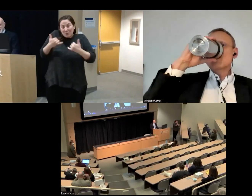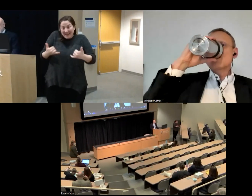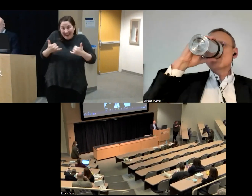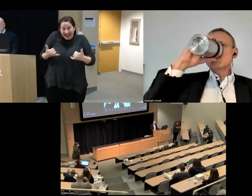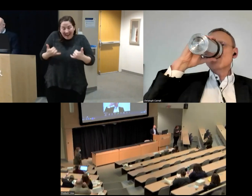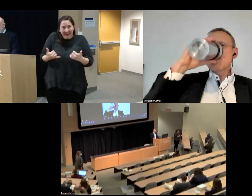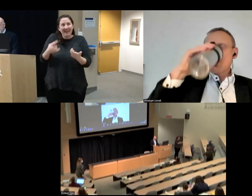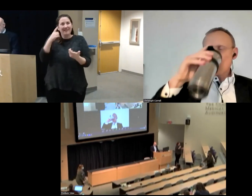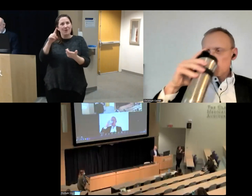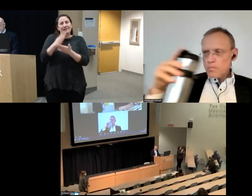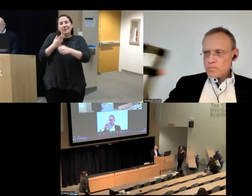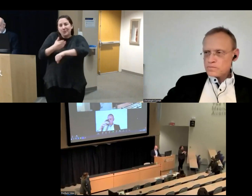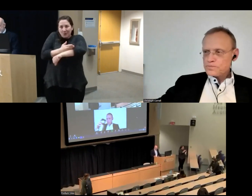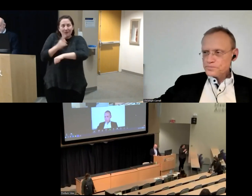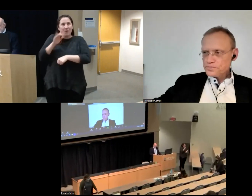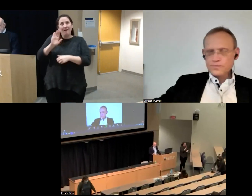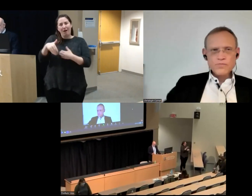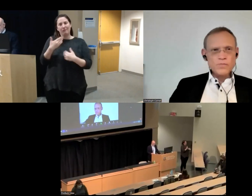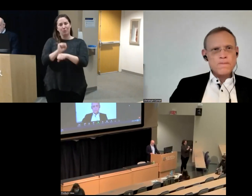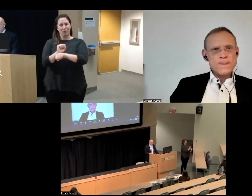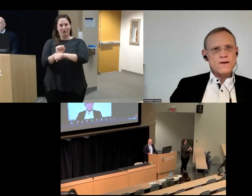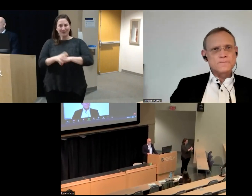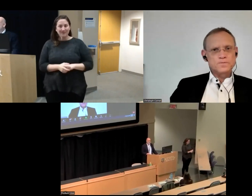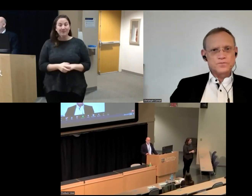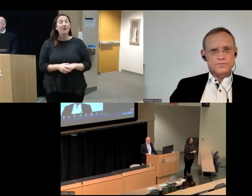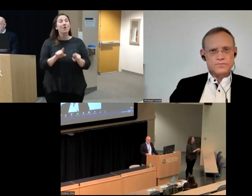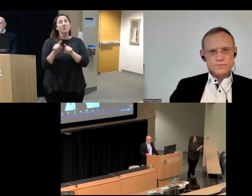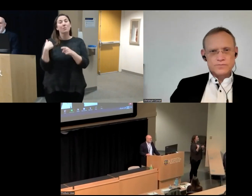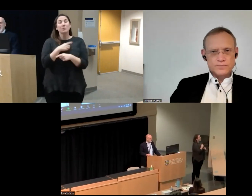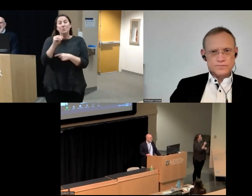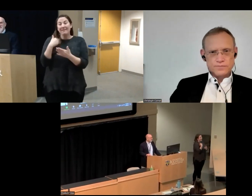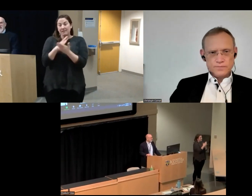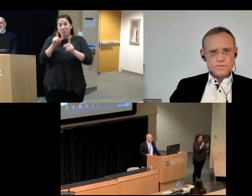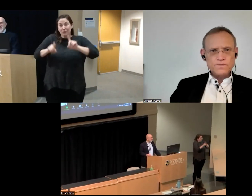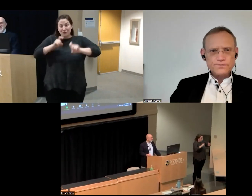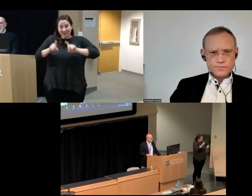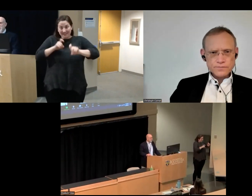some improvements and practice so we have some questions. I'm going to start with